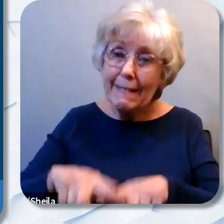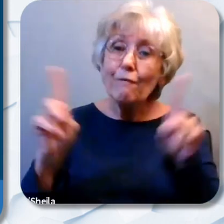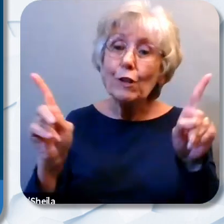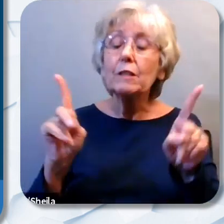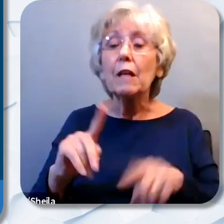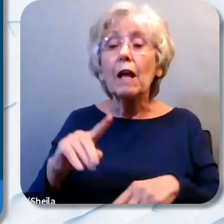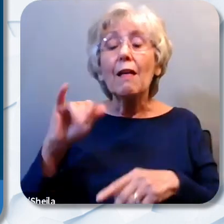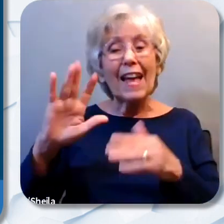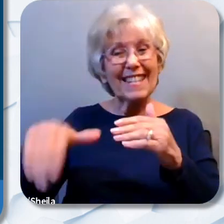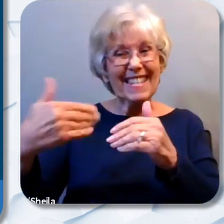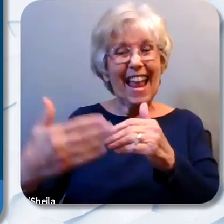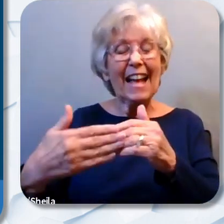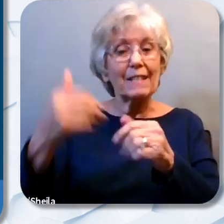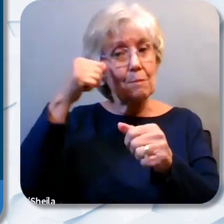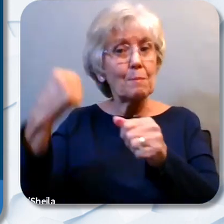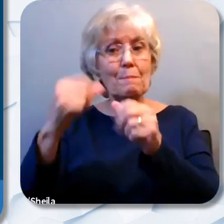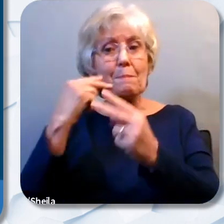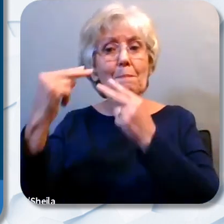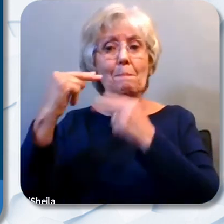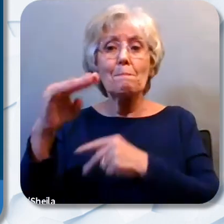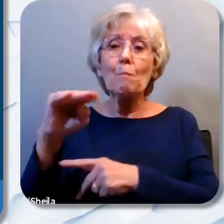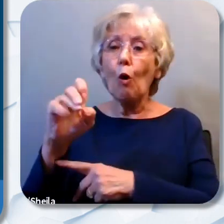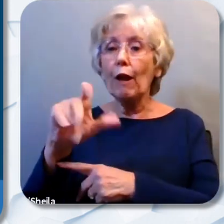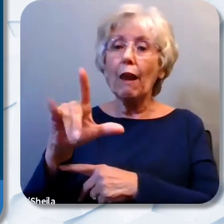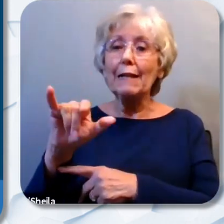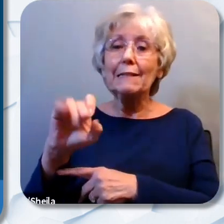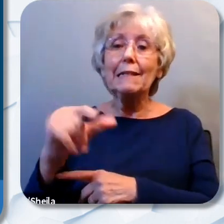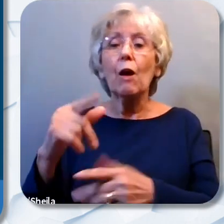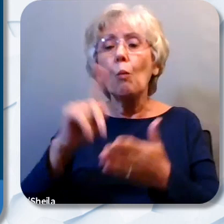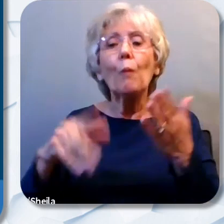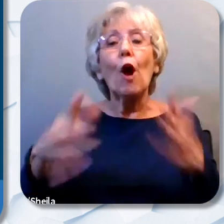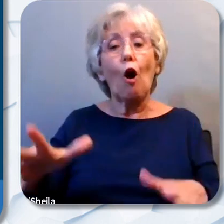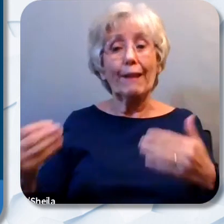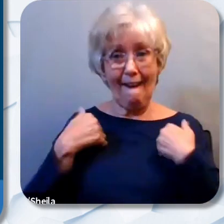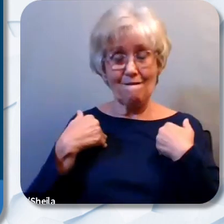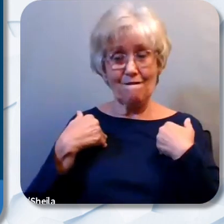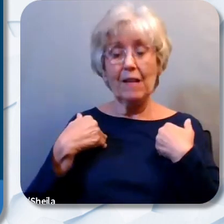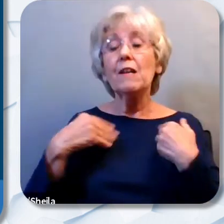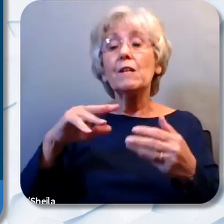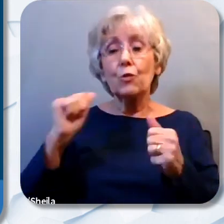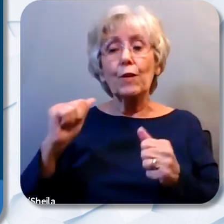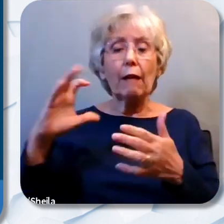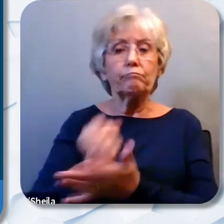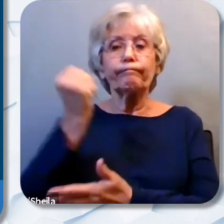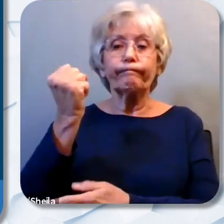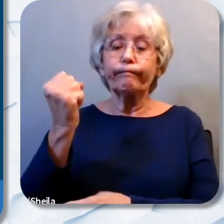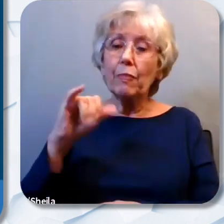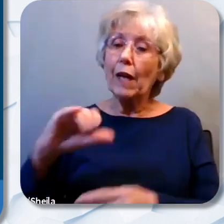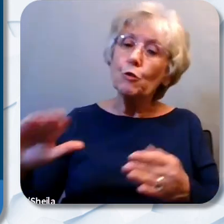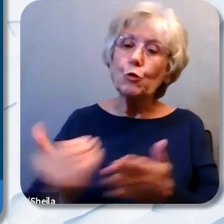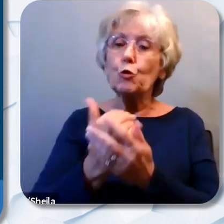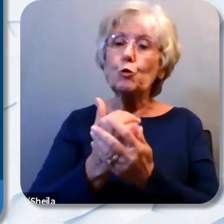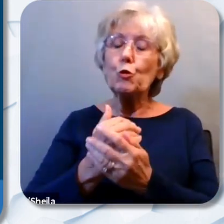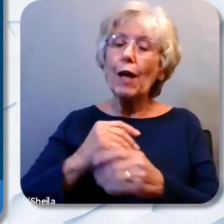memorializing what is currently in place. so that you may take advantage of this new and updated tk